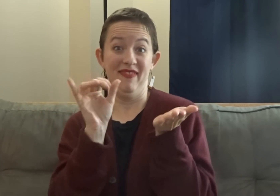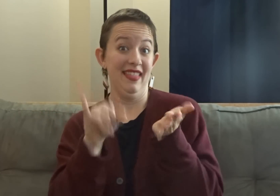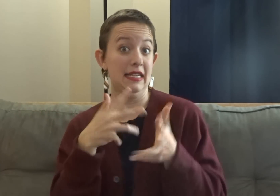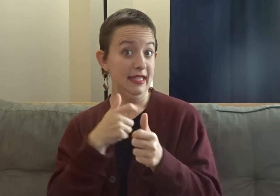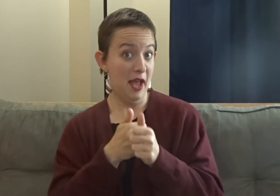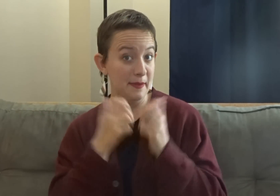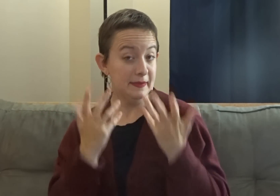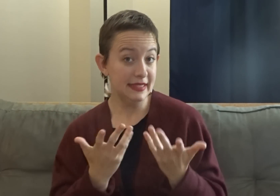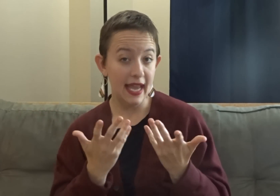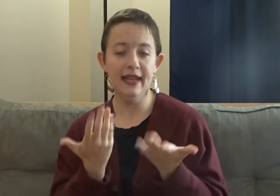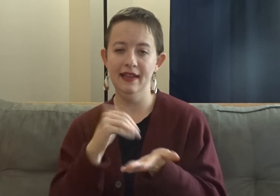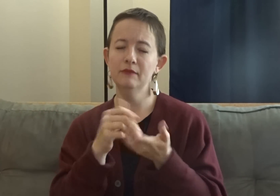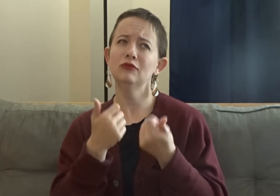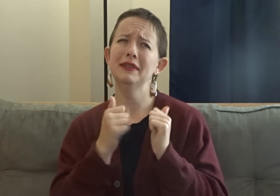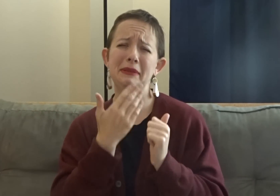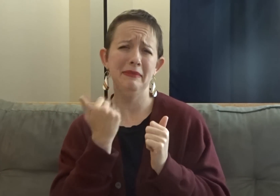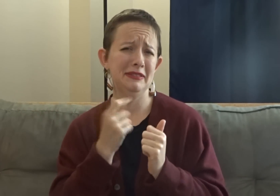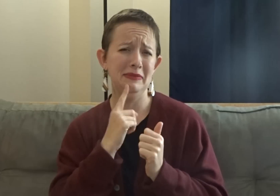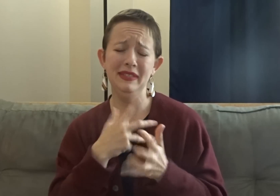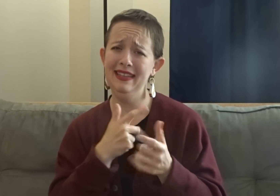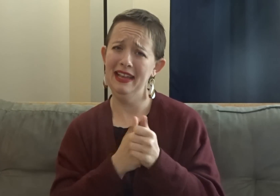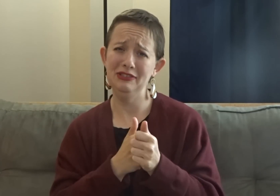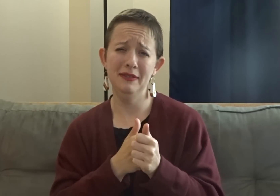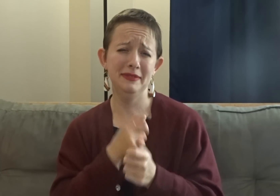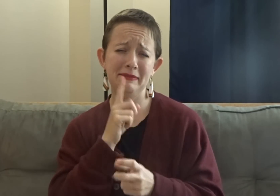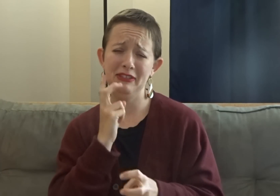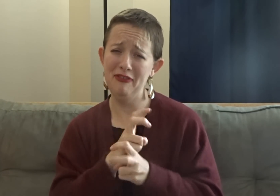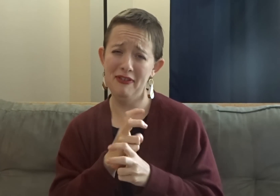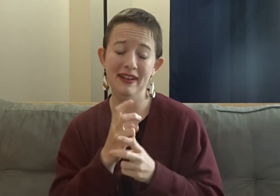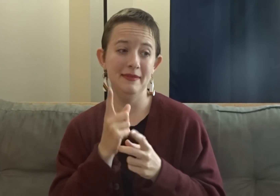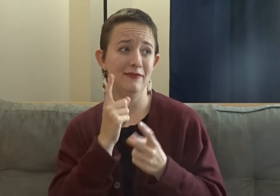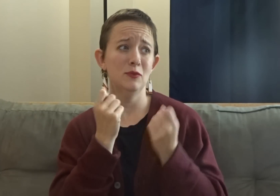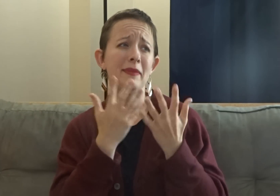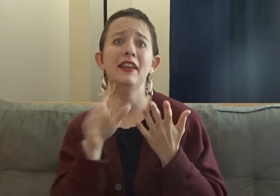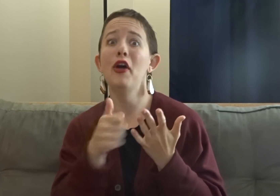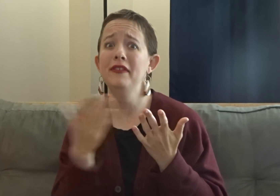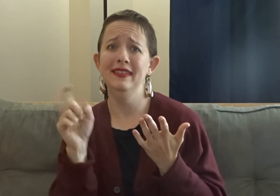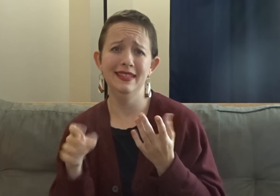So that is the update I'm trying my best really to keep you updated it's been really hard.